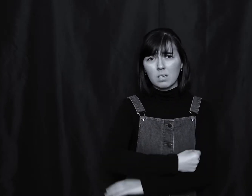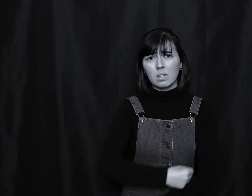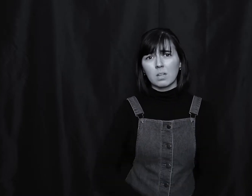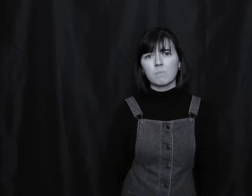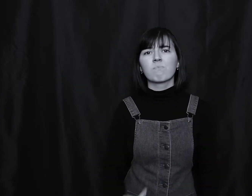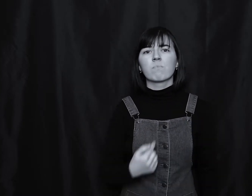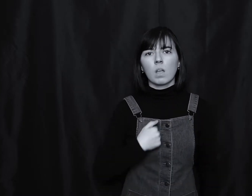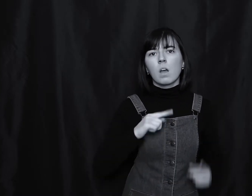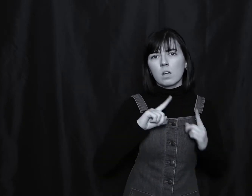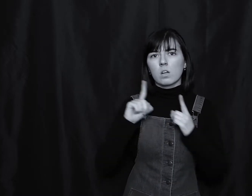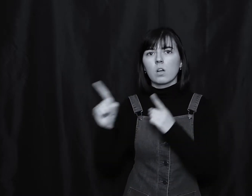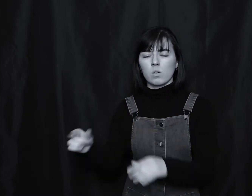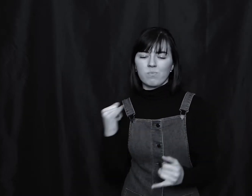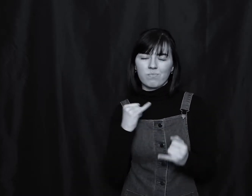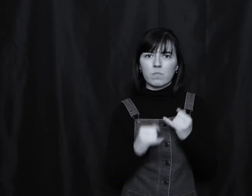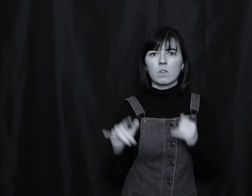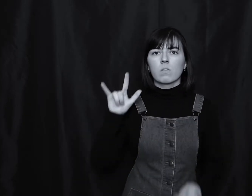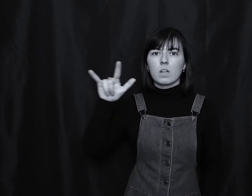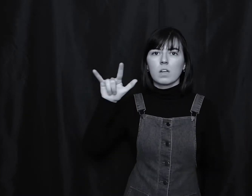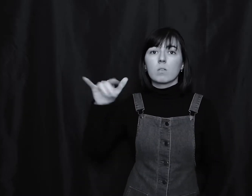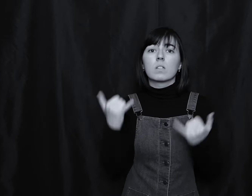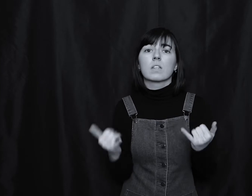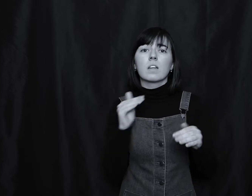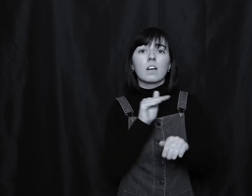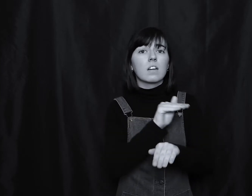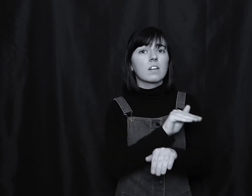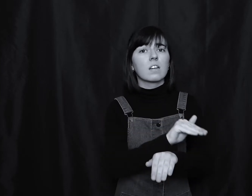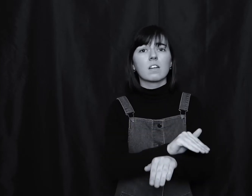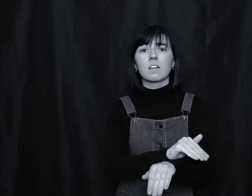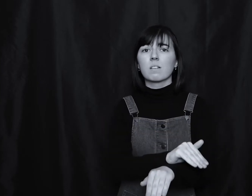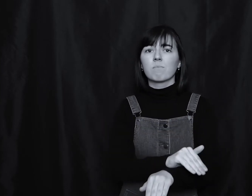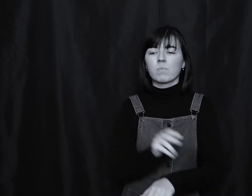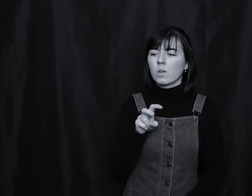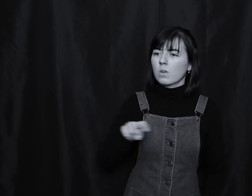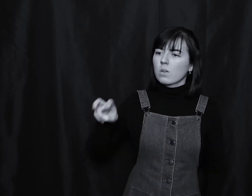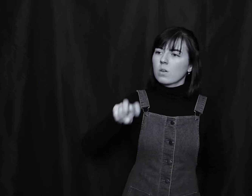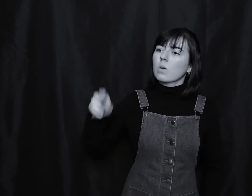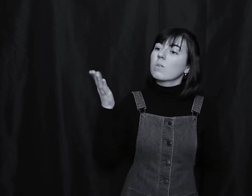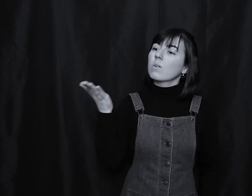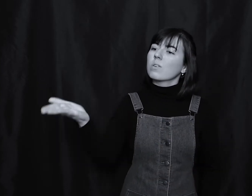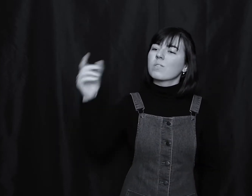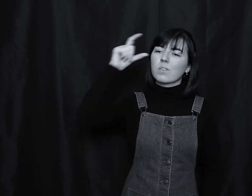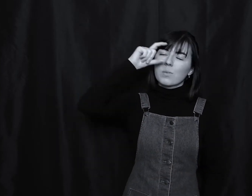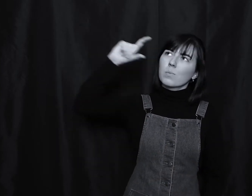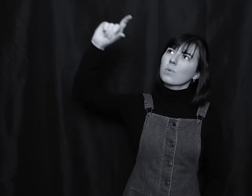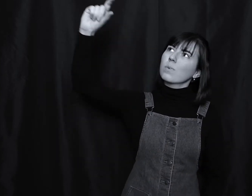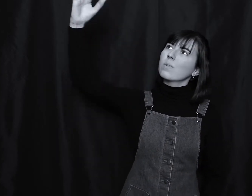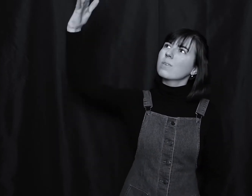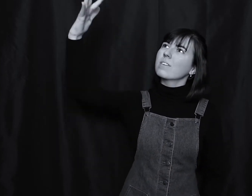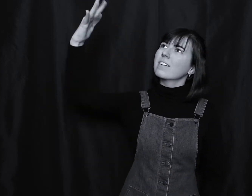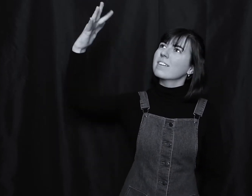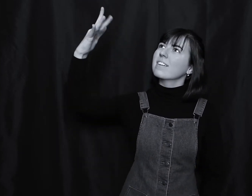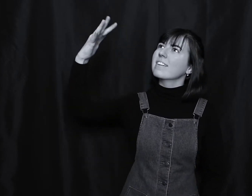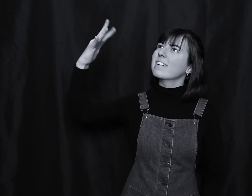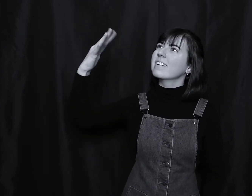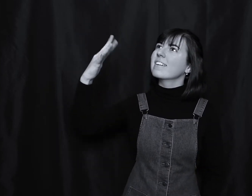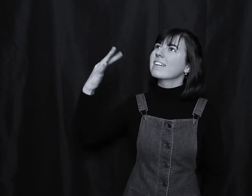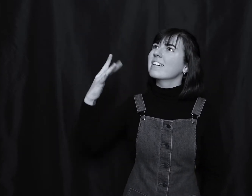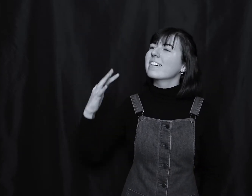I go last airplane tonight Destination moonlight